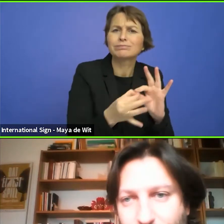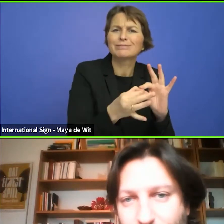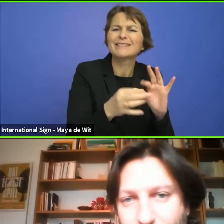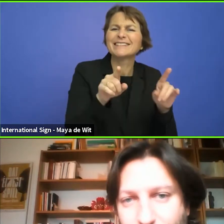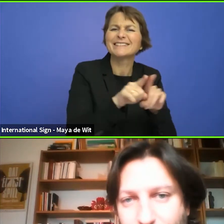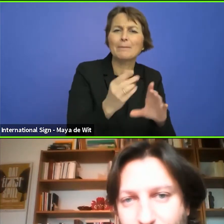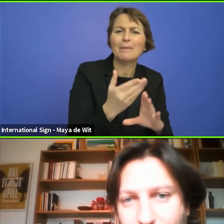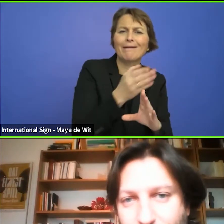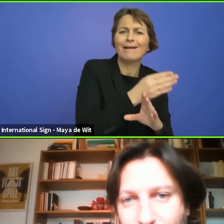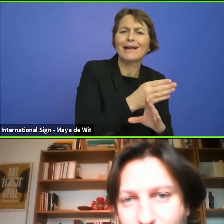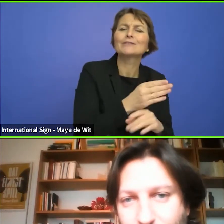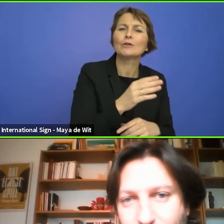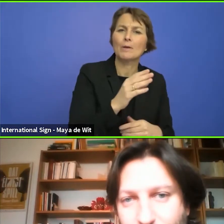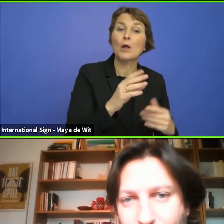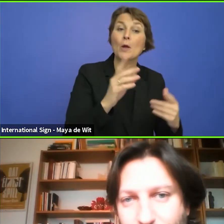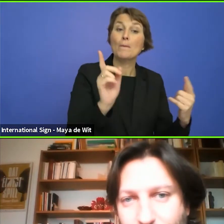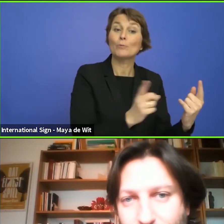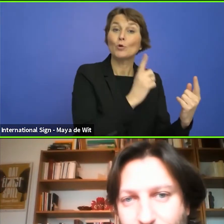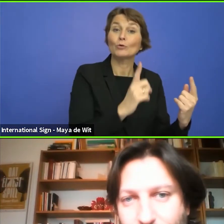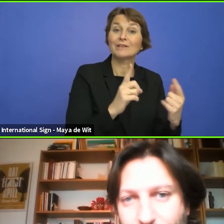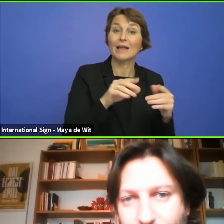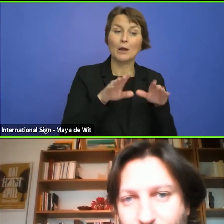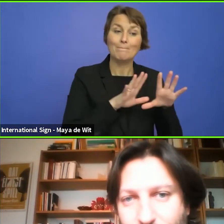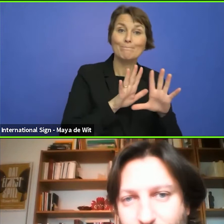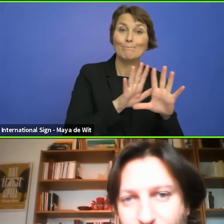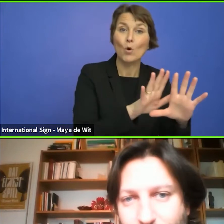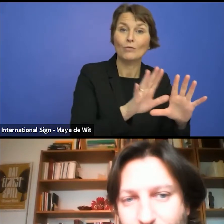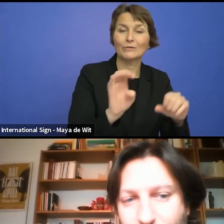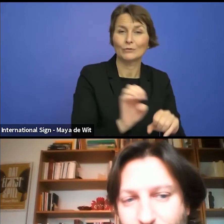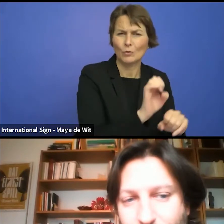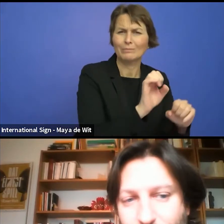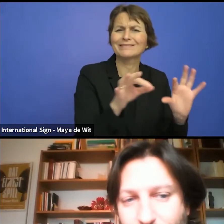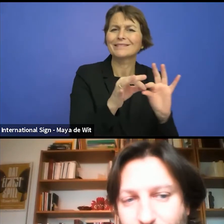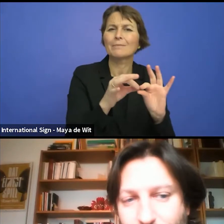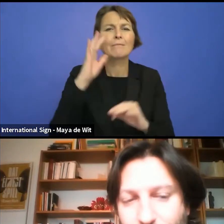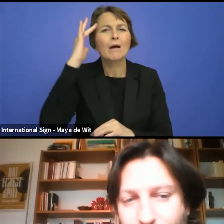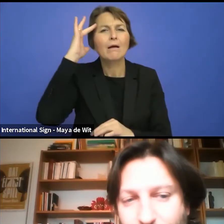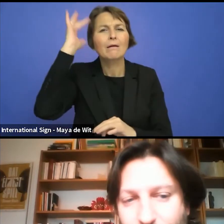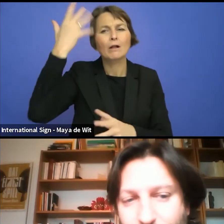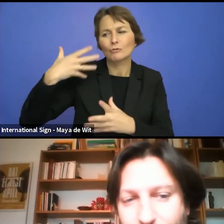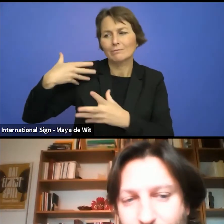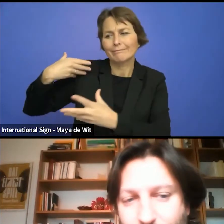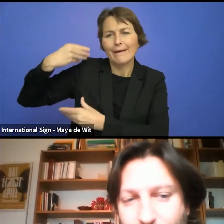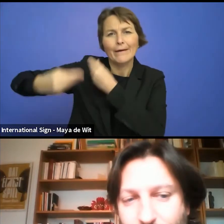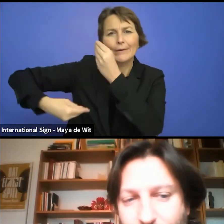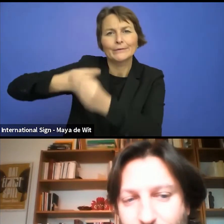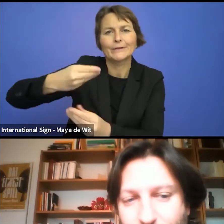Initiative and the Cultural Heritage Programmes. And only a few days ago the European parliament